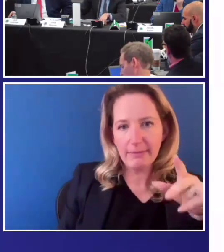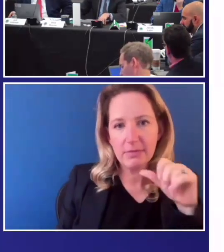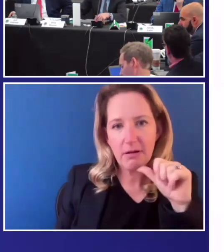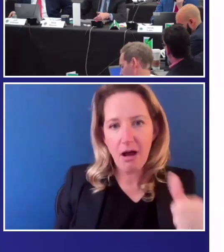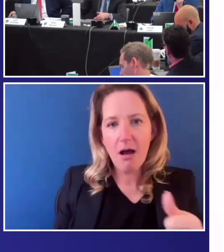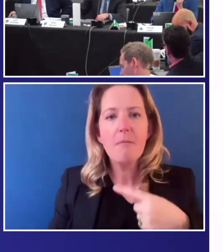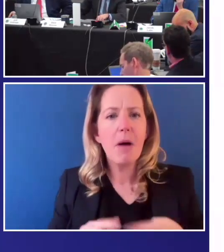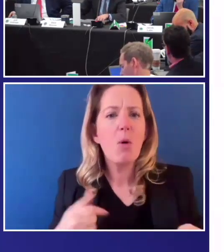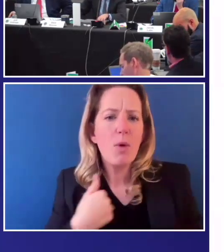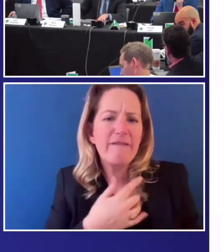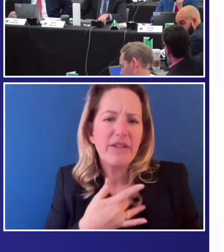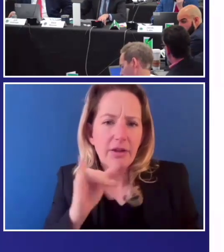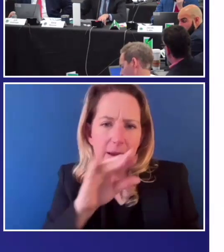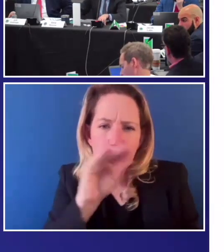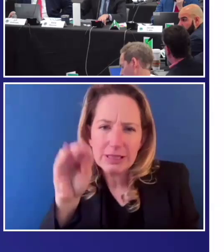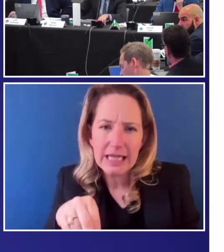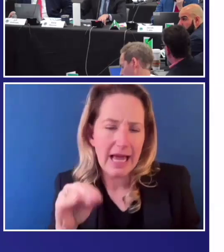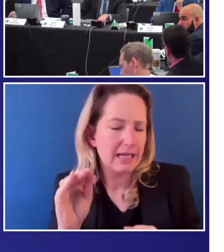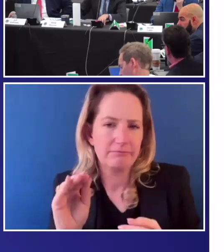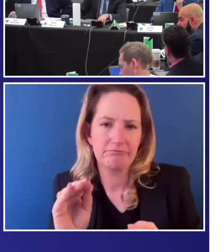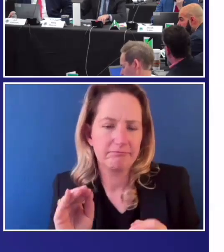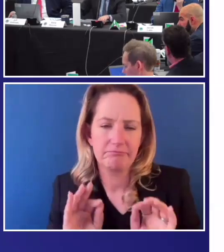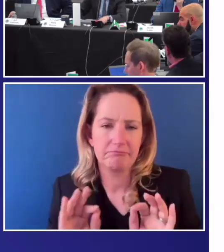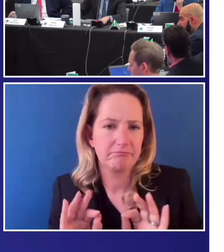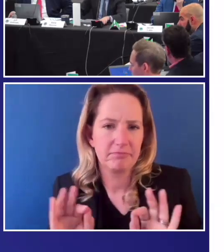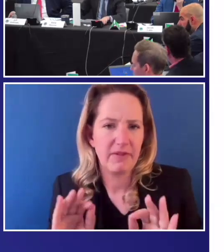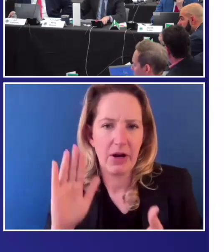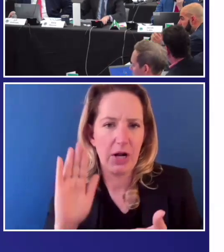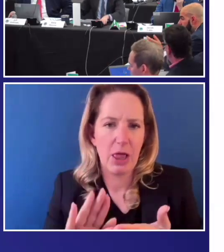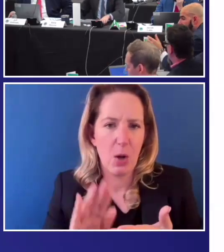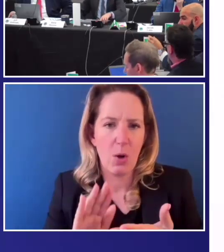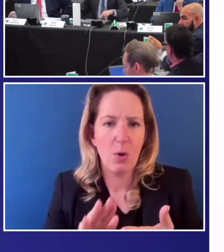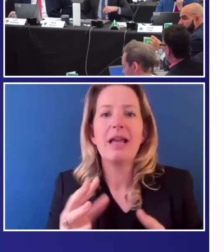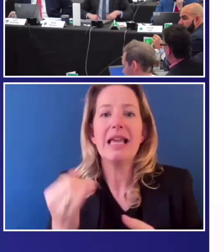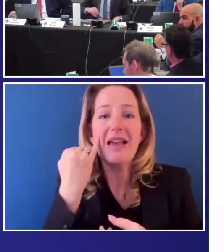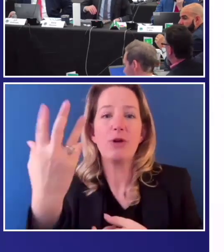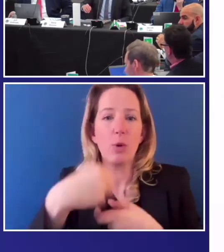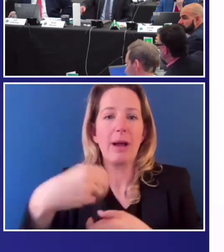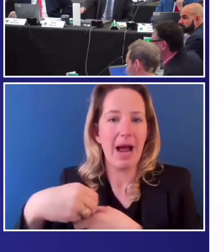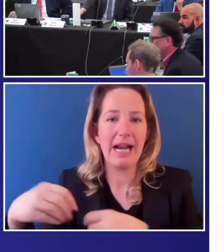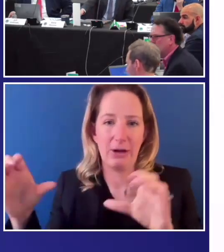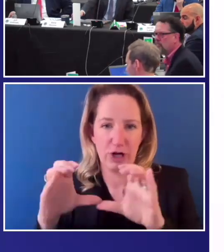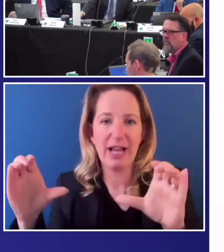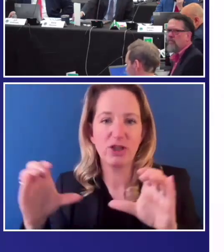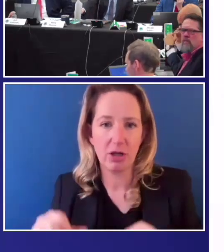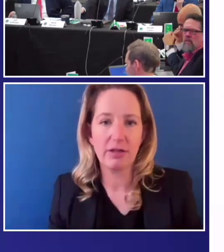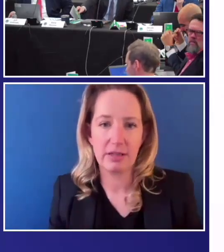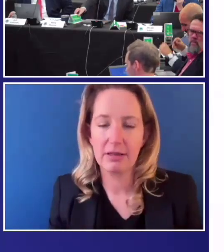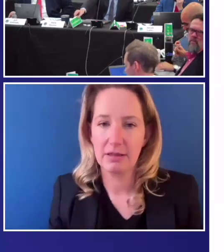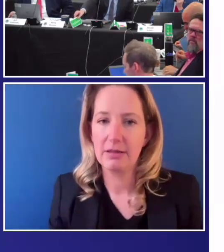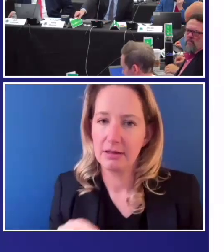though, than if you had -- if you were combining the credential levels. That's a key point, Dave, thank you. It's -- we're staying at the